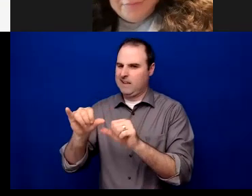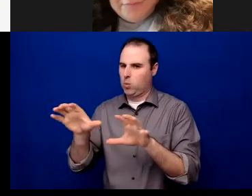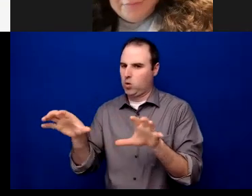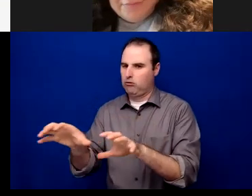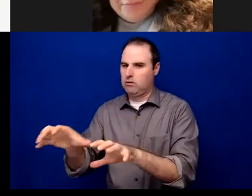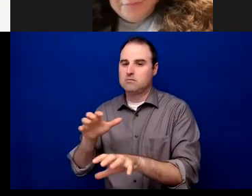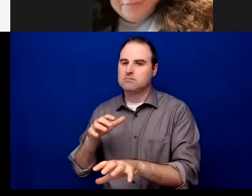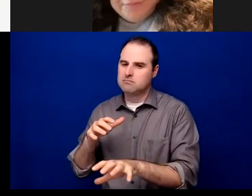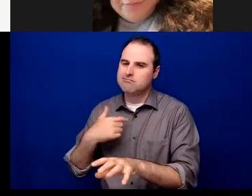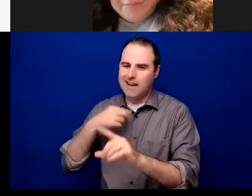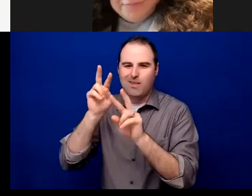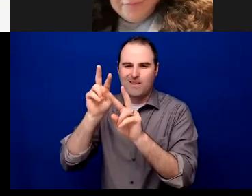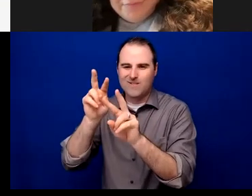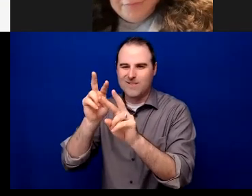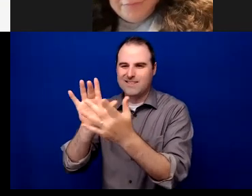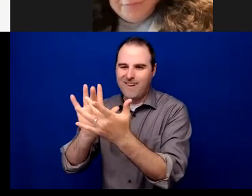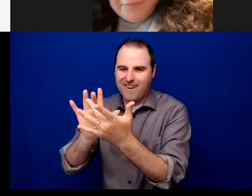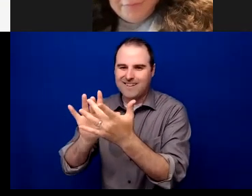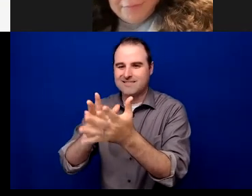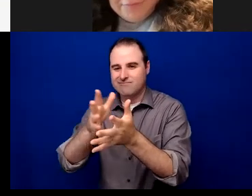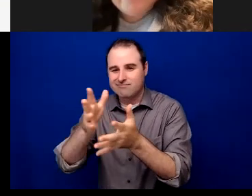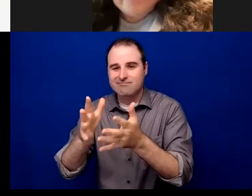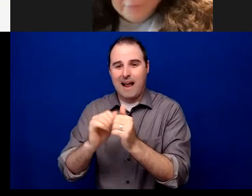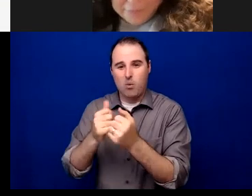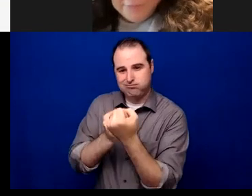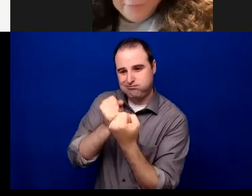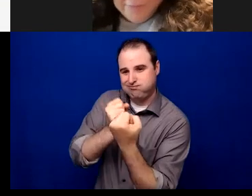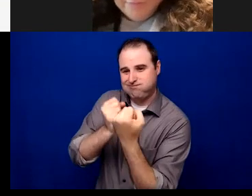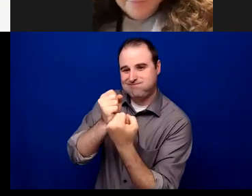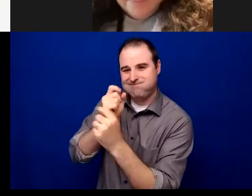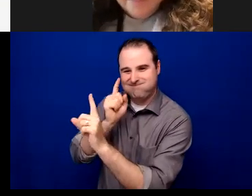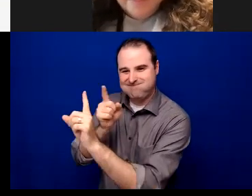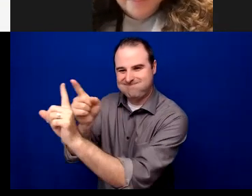with you and figuring out how we can move forward together. Have a great rest of your day.